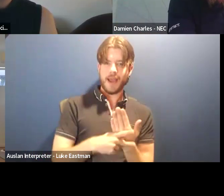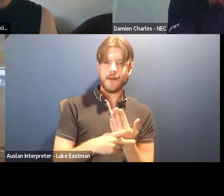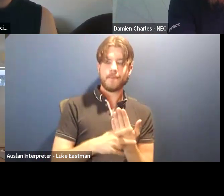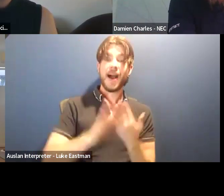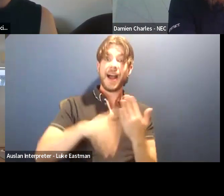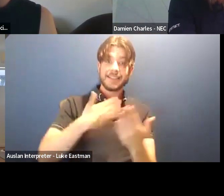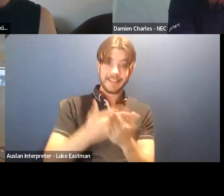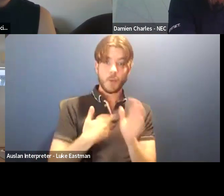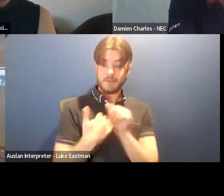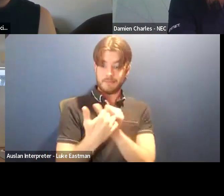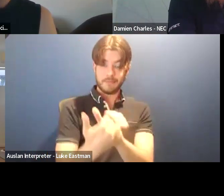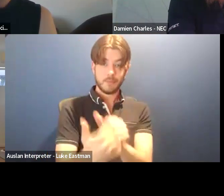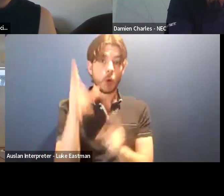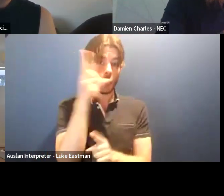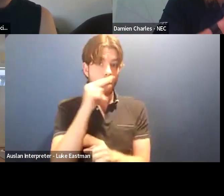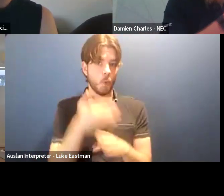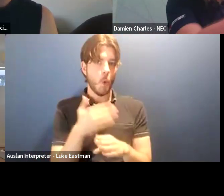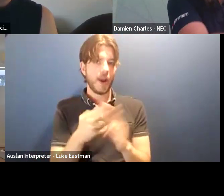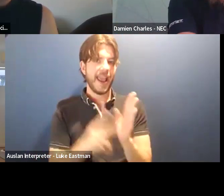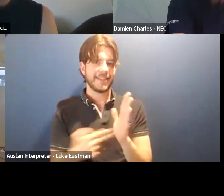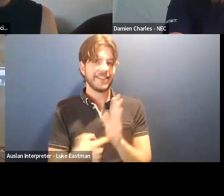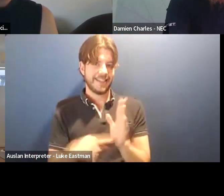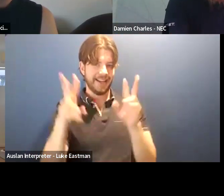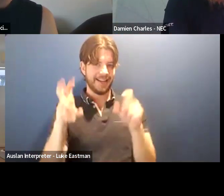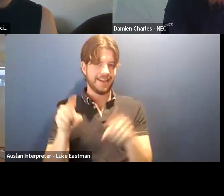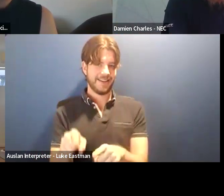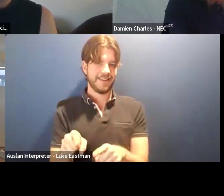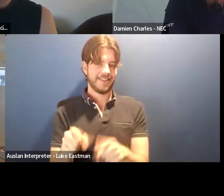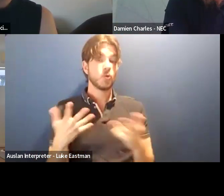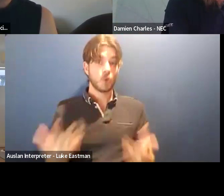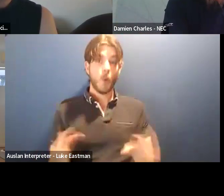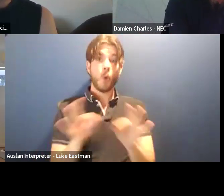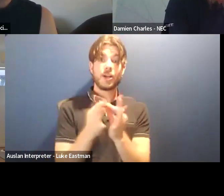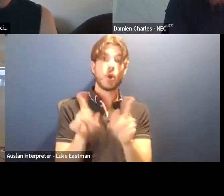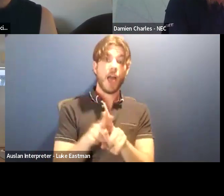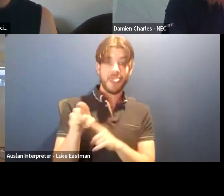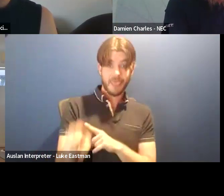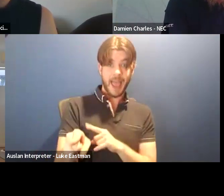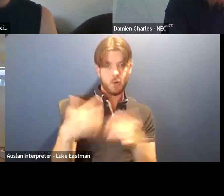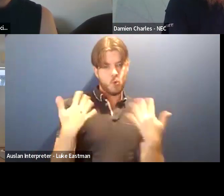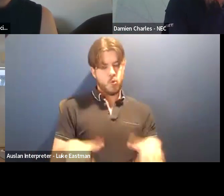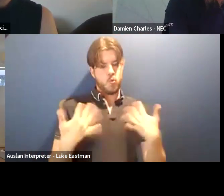Youth Works NT. And I think you know working with an organisation like that